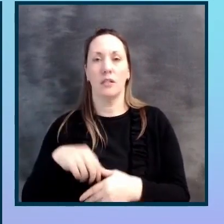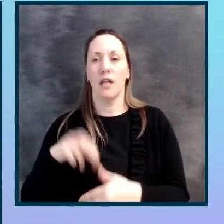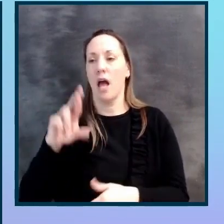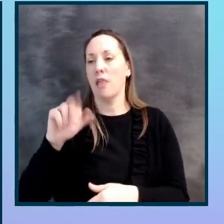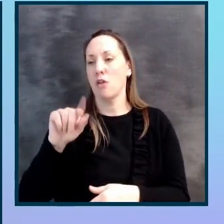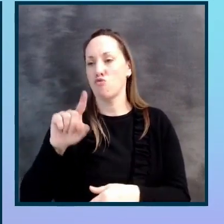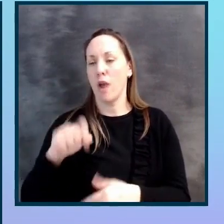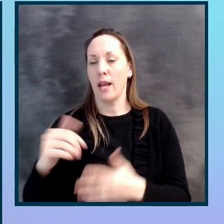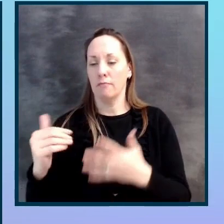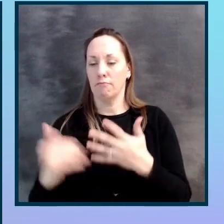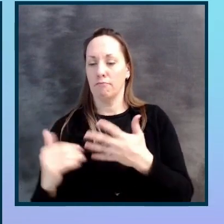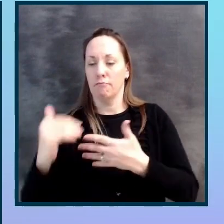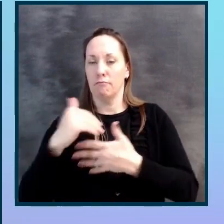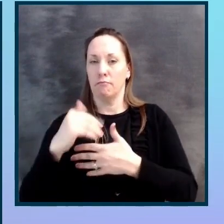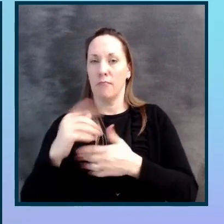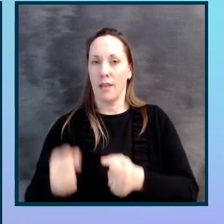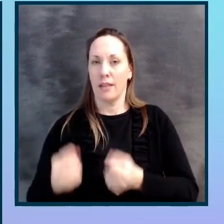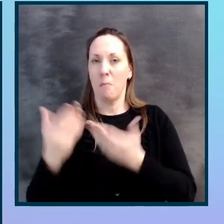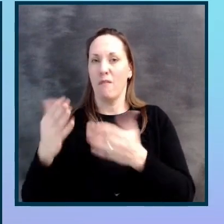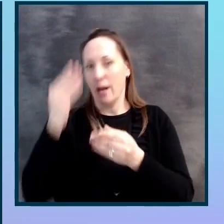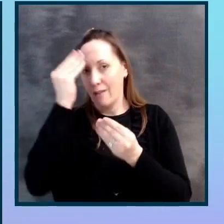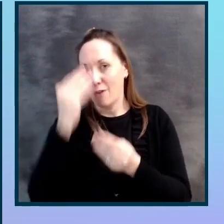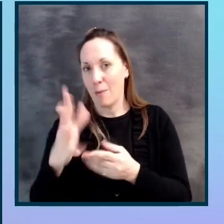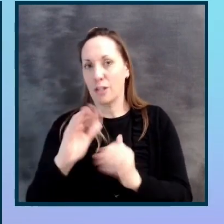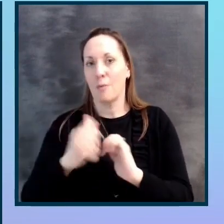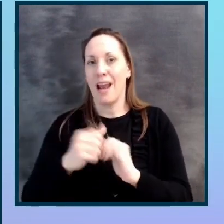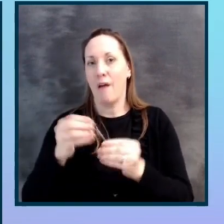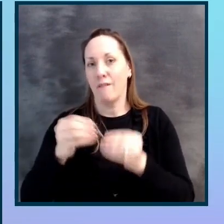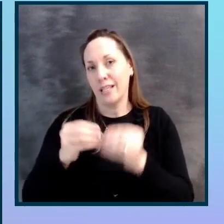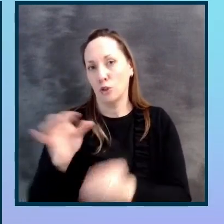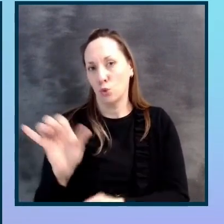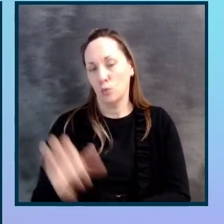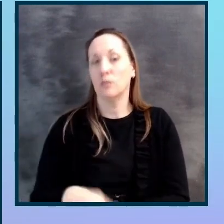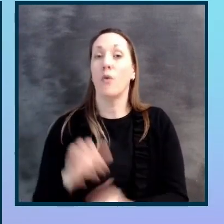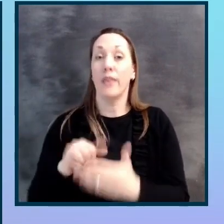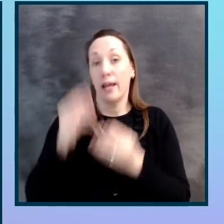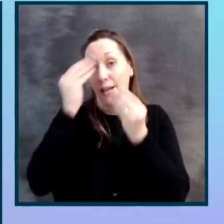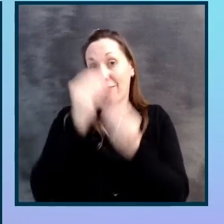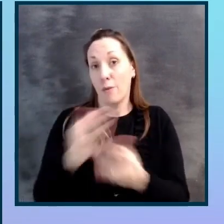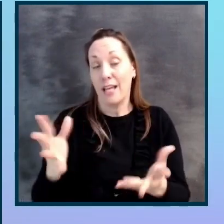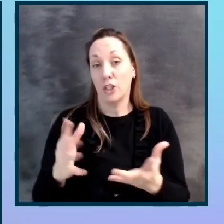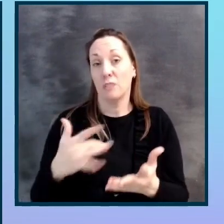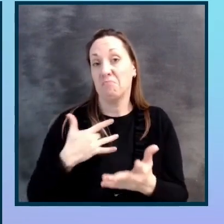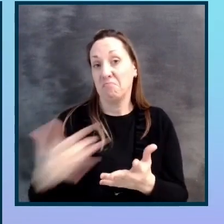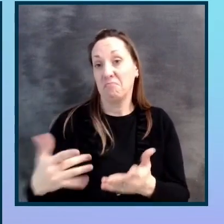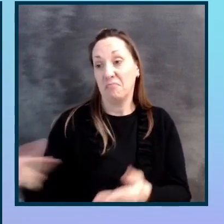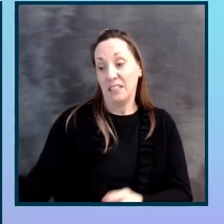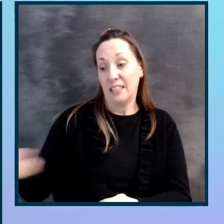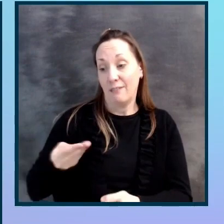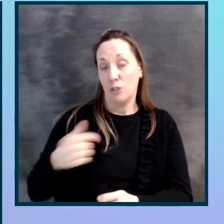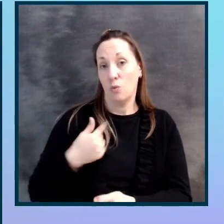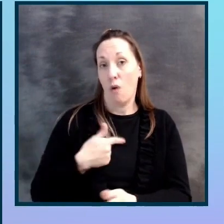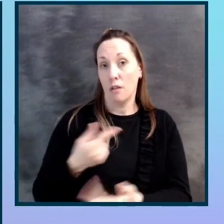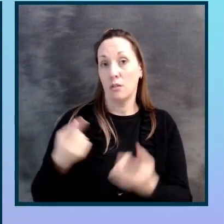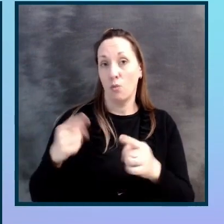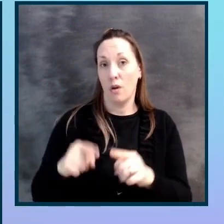and they provide information about fixes as well. So that information is generally given to us when we've done audits.